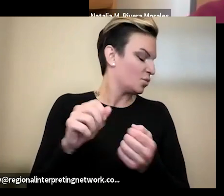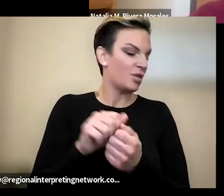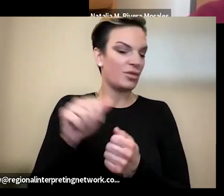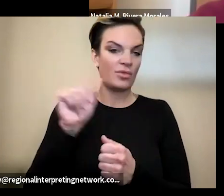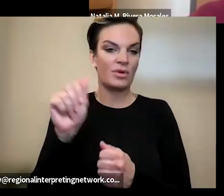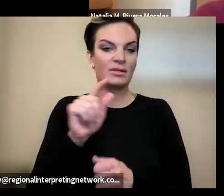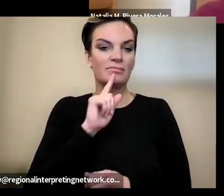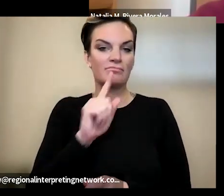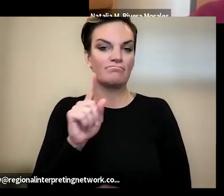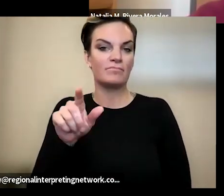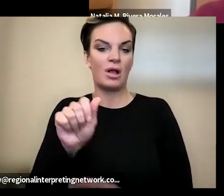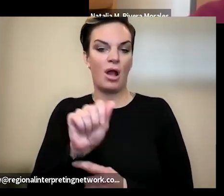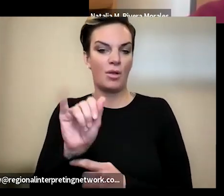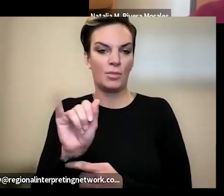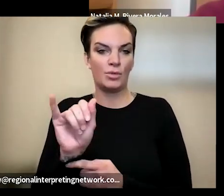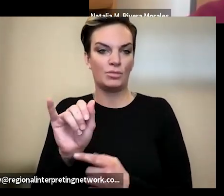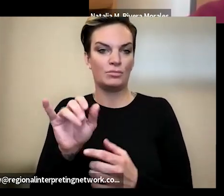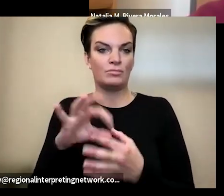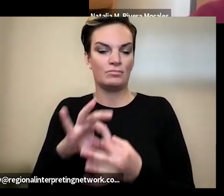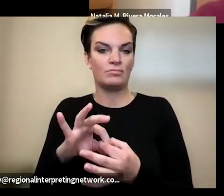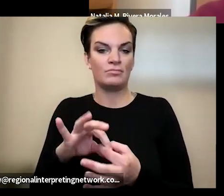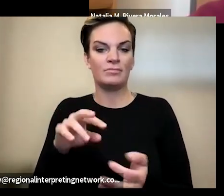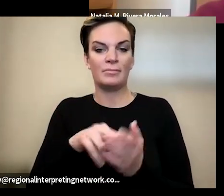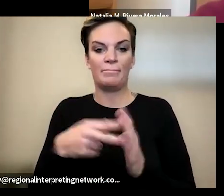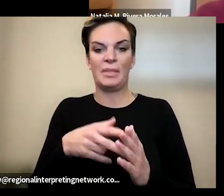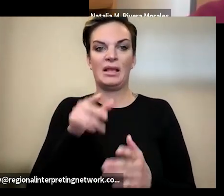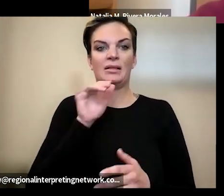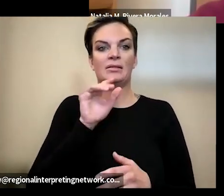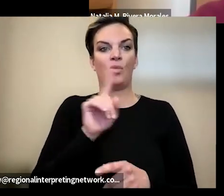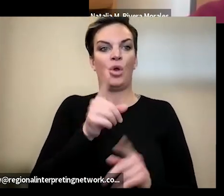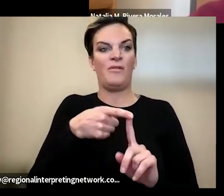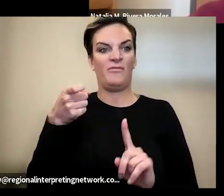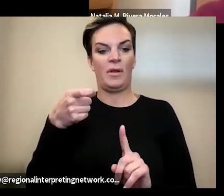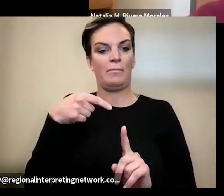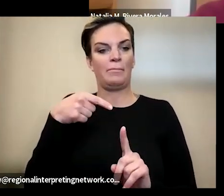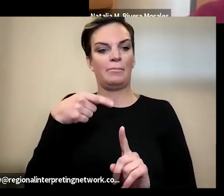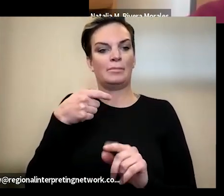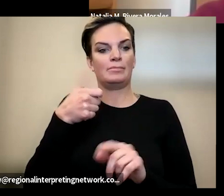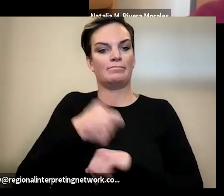autoimmune, which means they're coming from your immune system being overactive and attacking parts